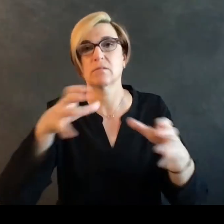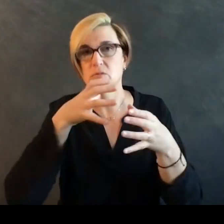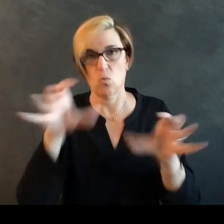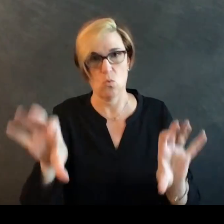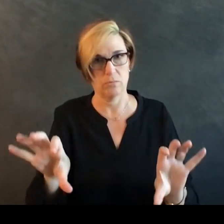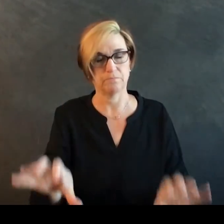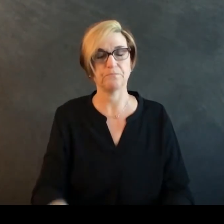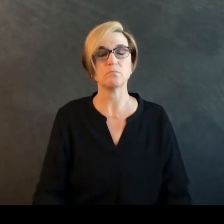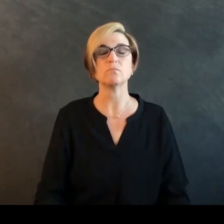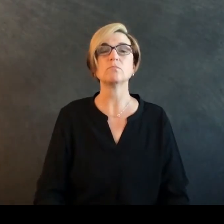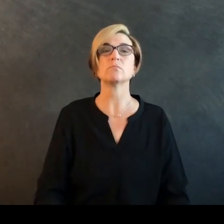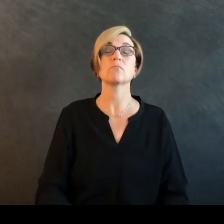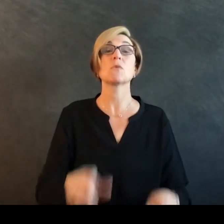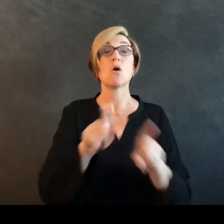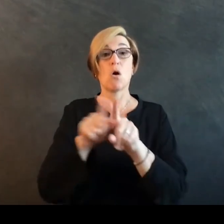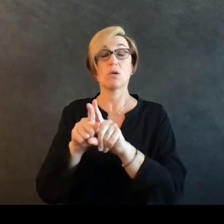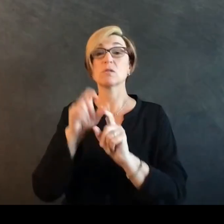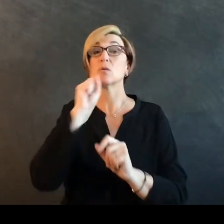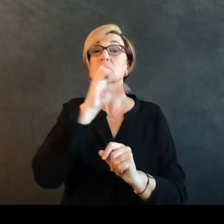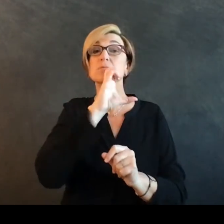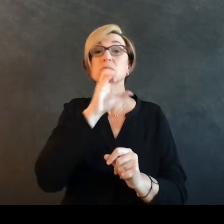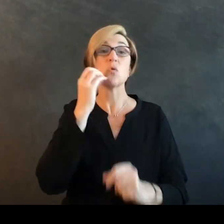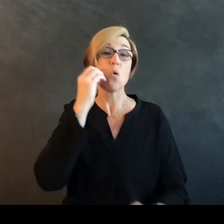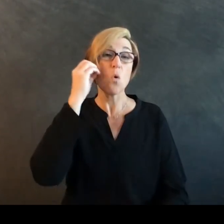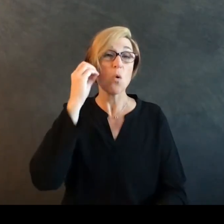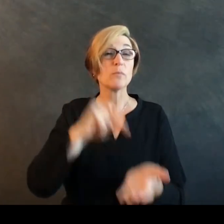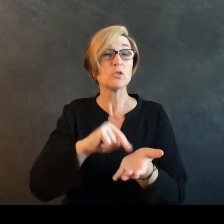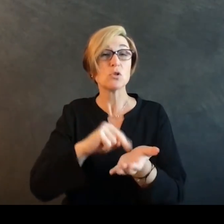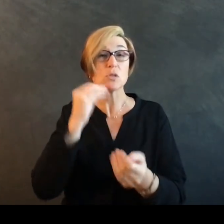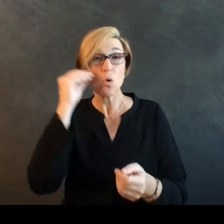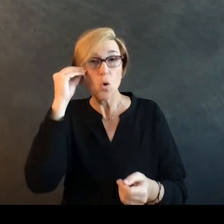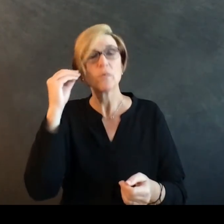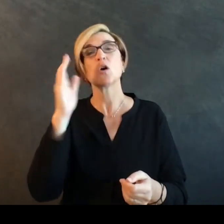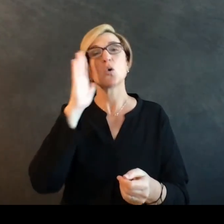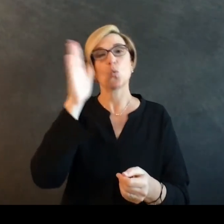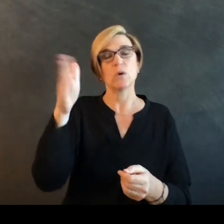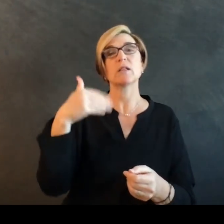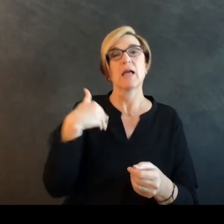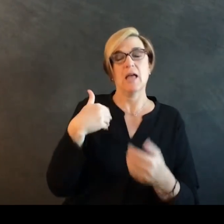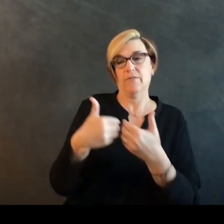to designate separate areas for healthy and sick residents and this is a